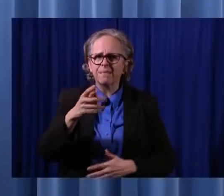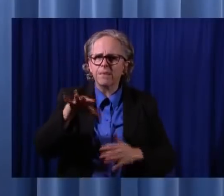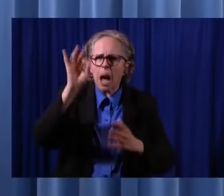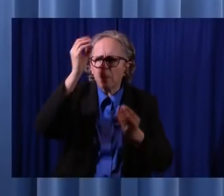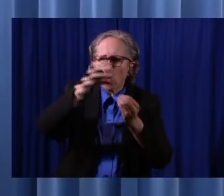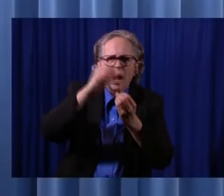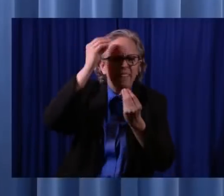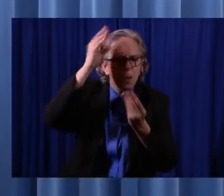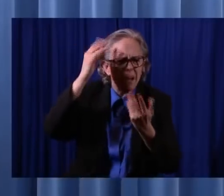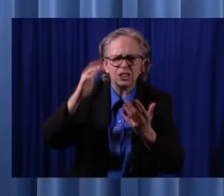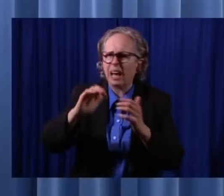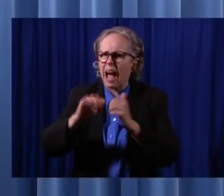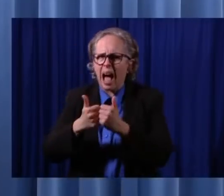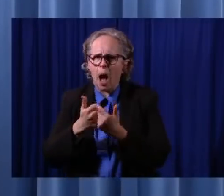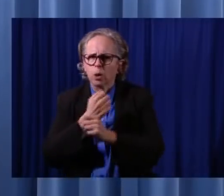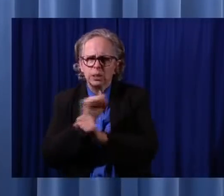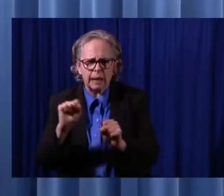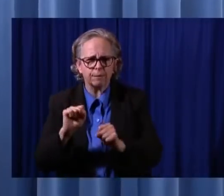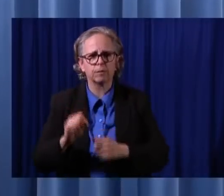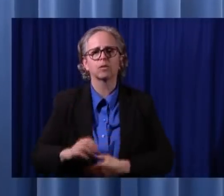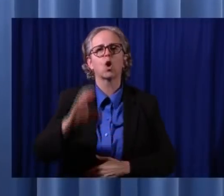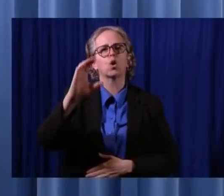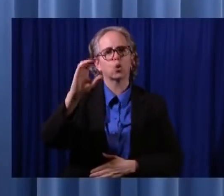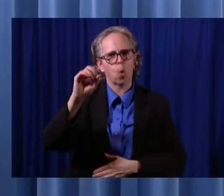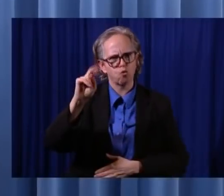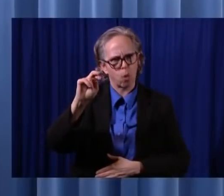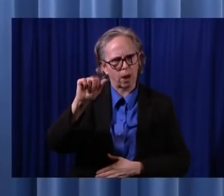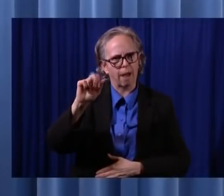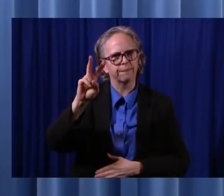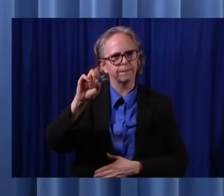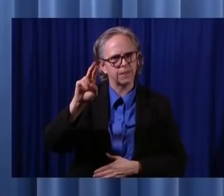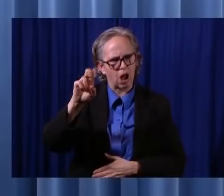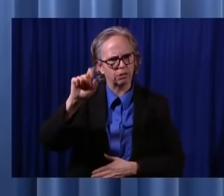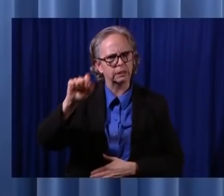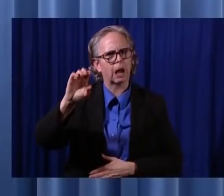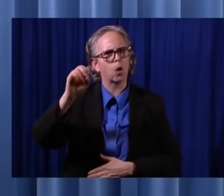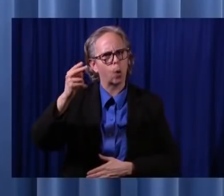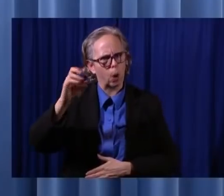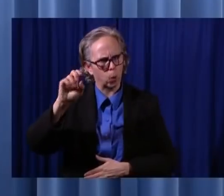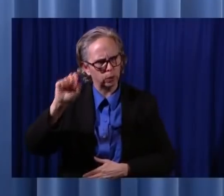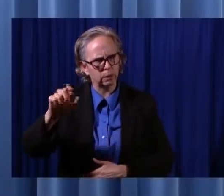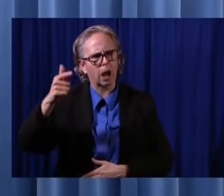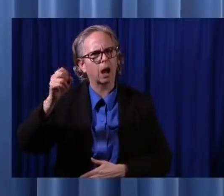TURN TO CHURCHES AND SYNAGOGUES AND MOSQUES AND OTHER PLACES OF WORSHIP. SO AGAIN, WE WANT TO REMIND EVERYONE THAT WE'VE PUT